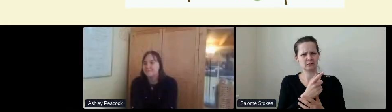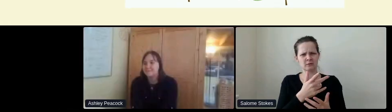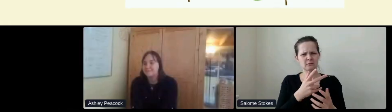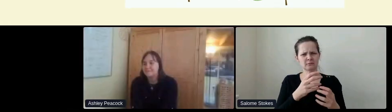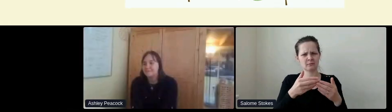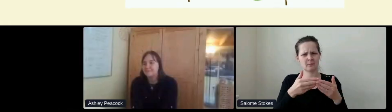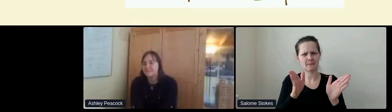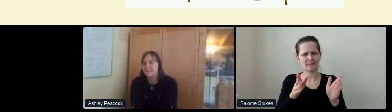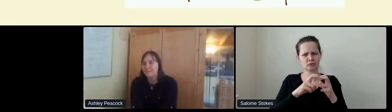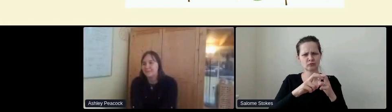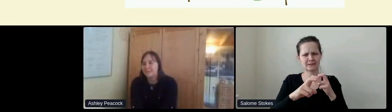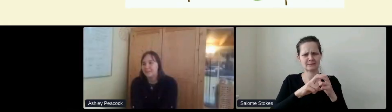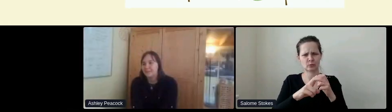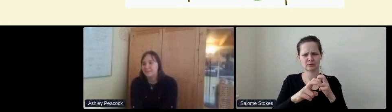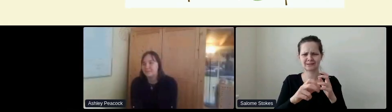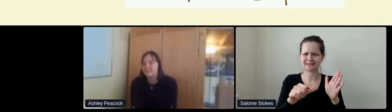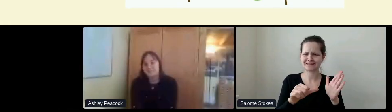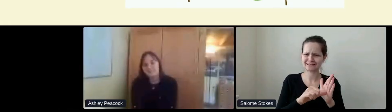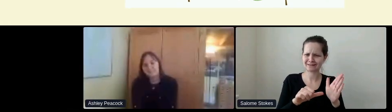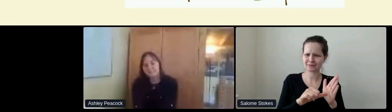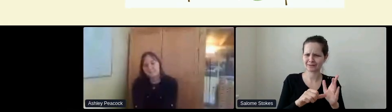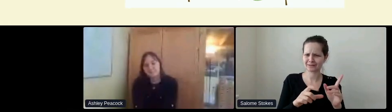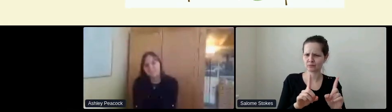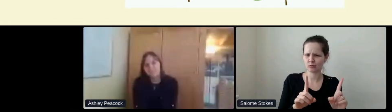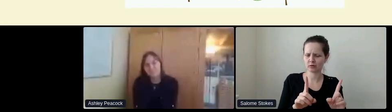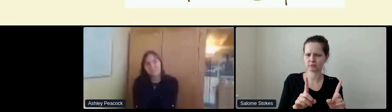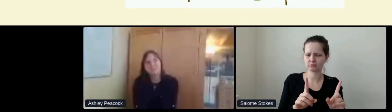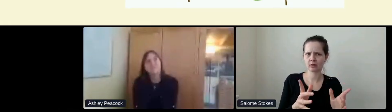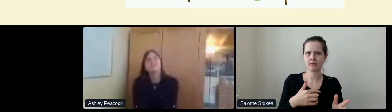Again, it's the unexpected changes. It's the sensory environment.